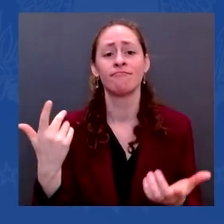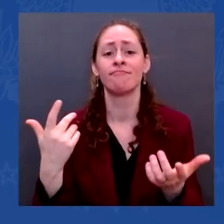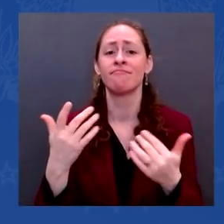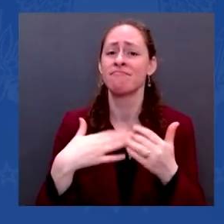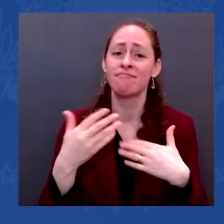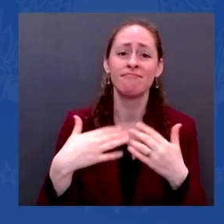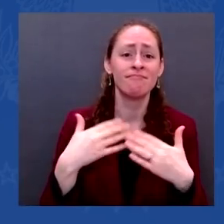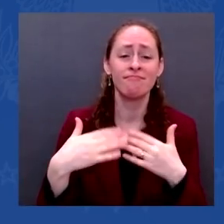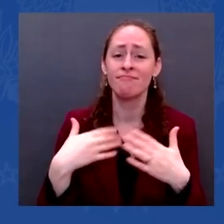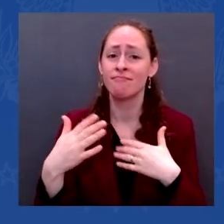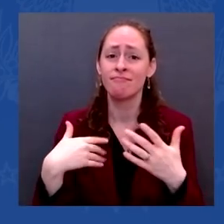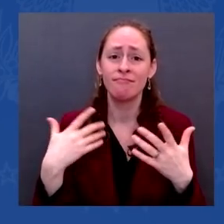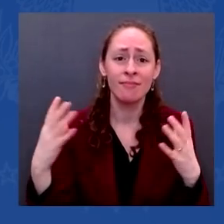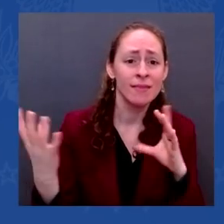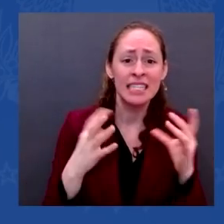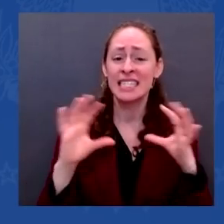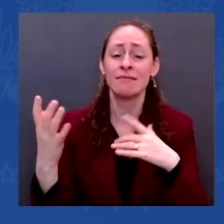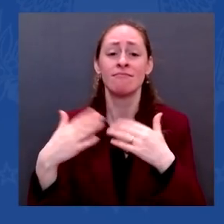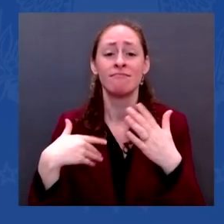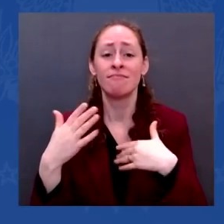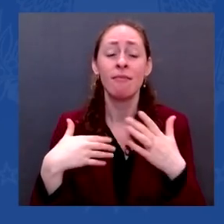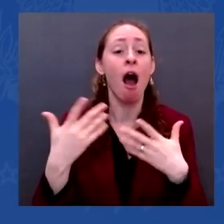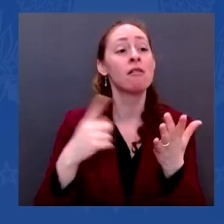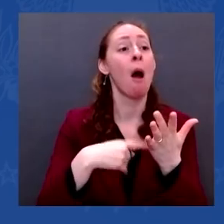Jill and I have been humbled by the prayers of so many of you,